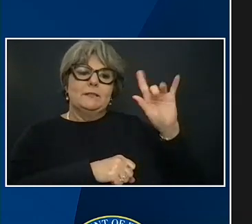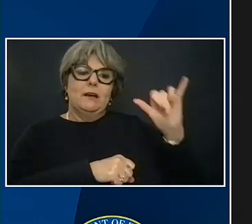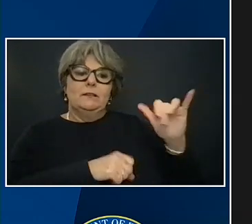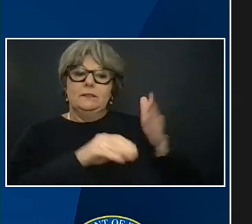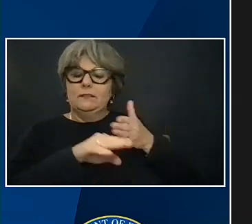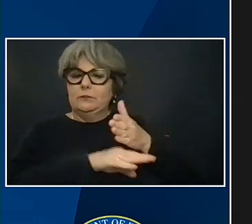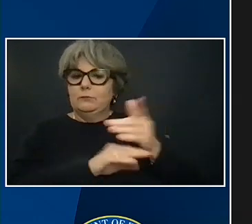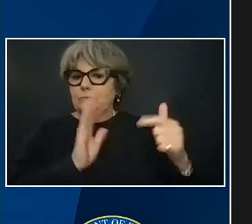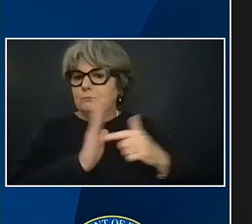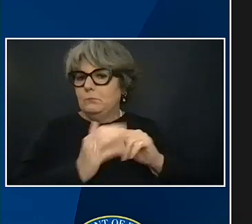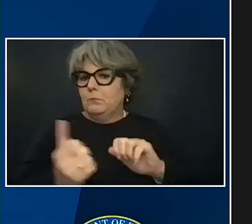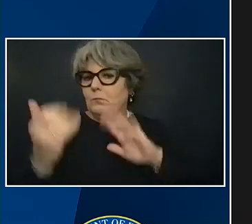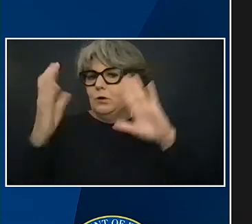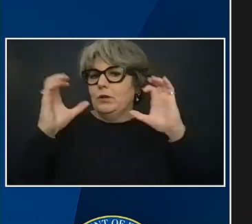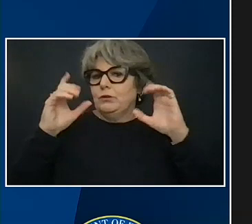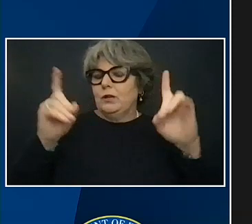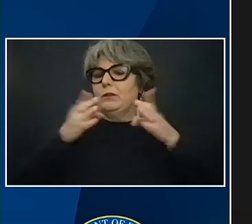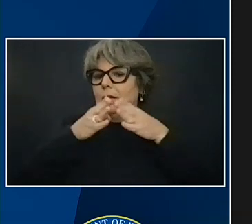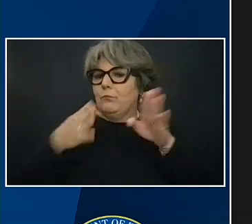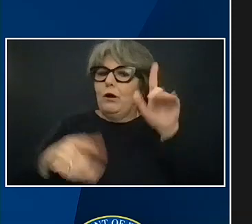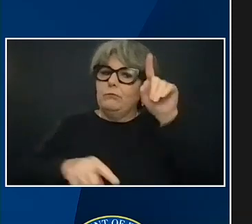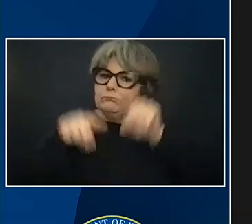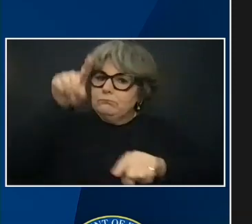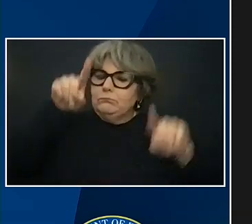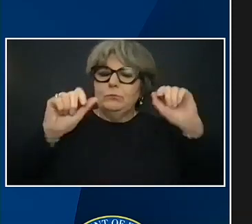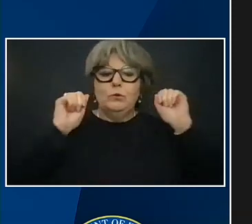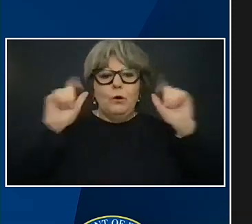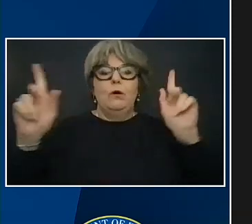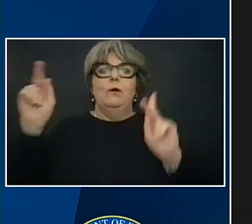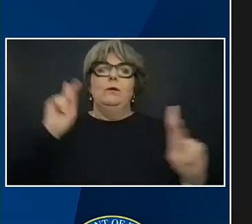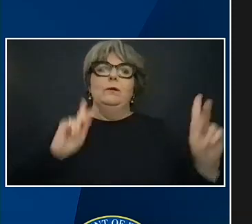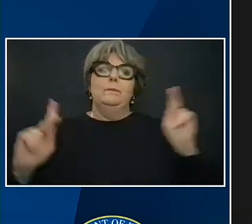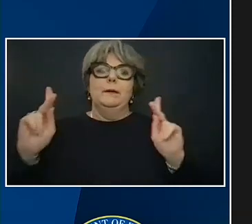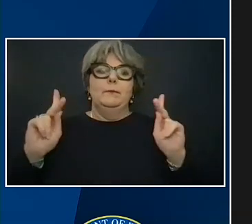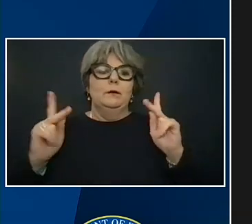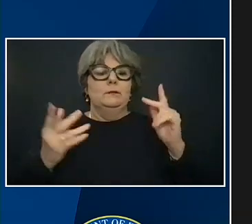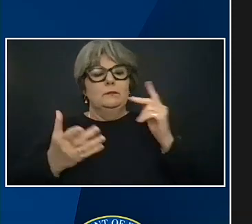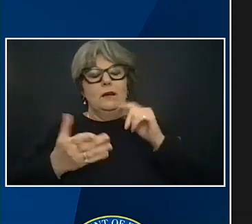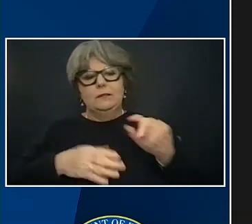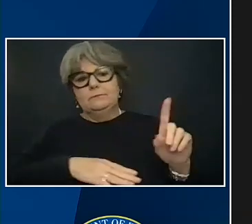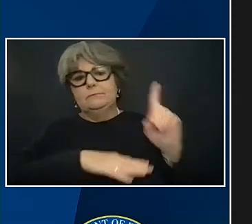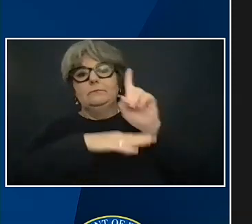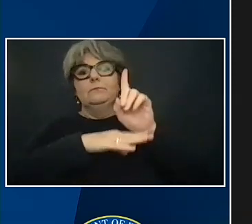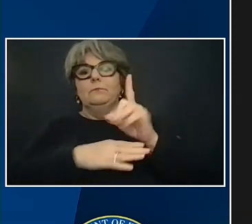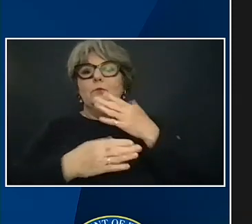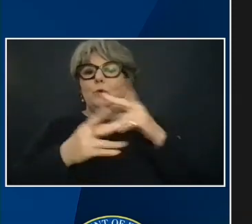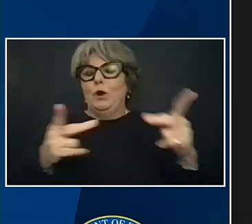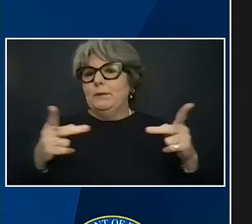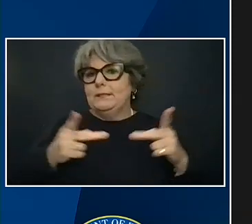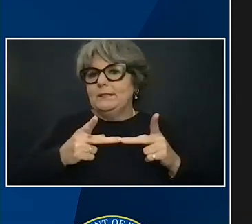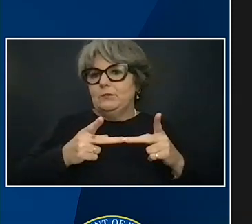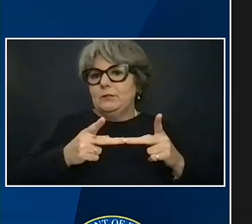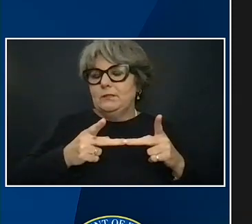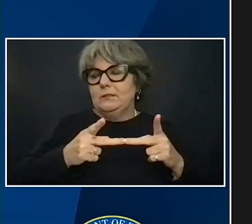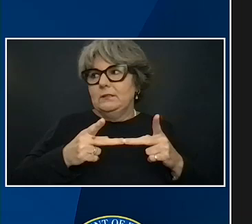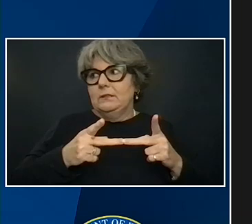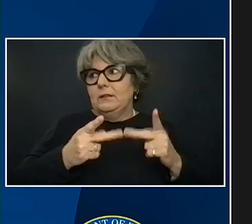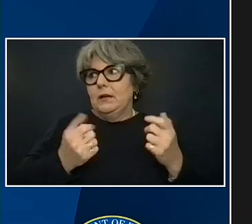education as a broad spectrum available to all, and not a privilege for the well-positioned and privileged. The nature of providing personal care is